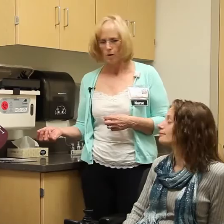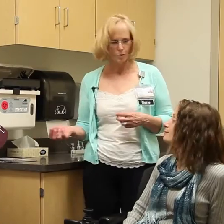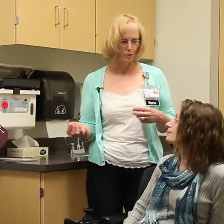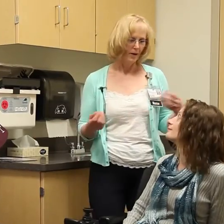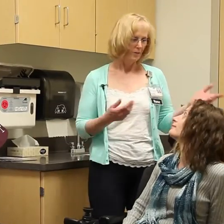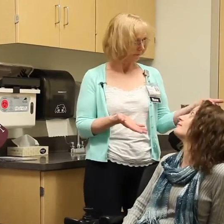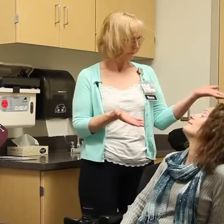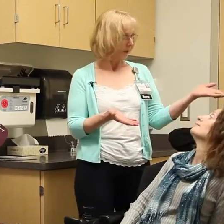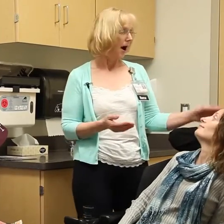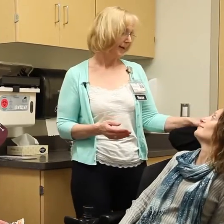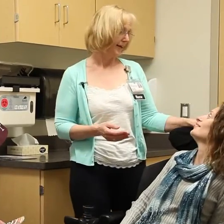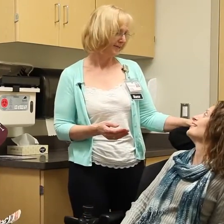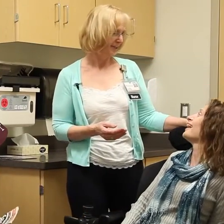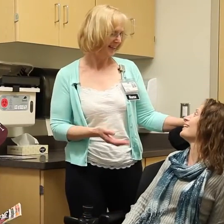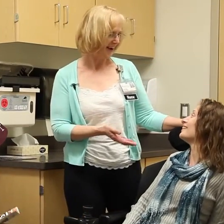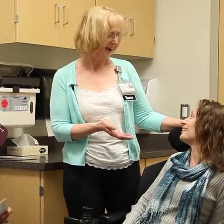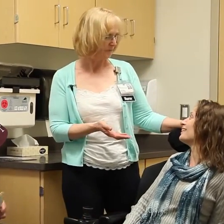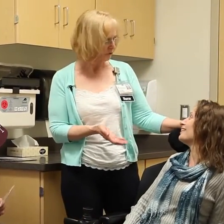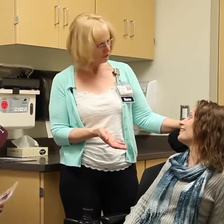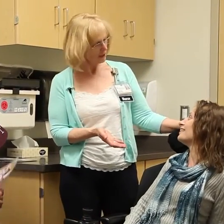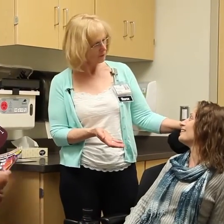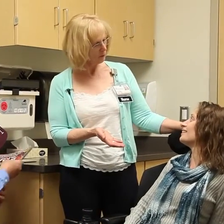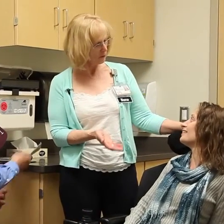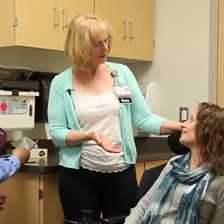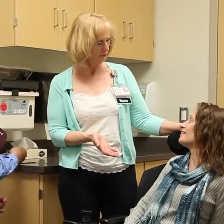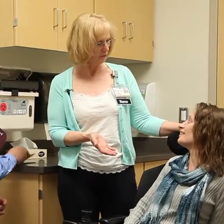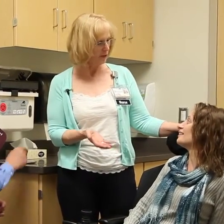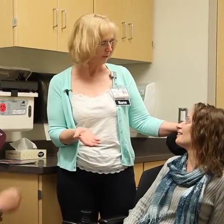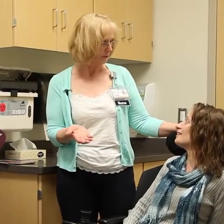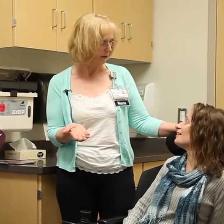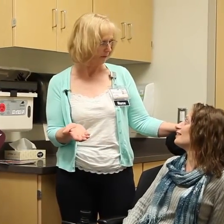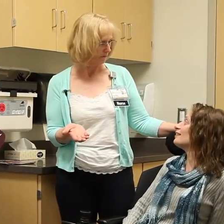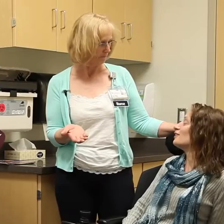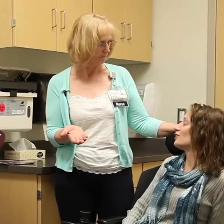Oh. Hi Angie! Could you tell me what we can do to help you today?